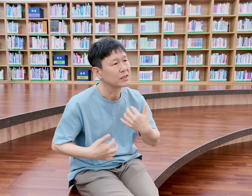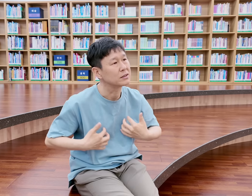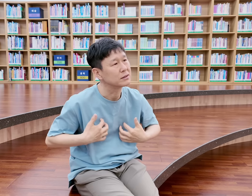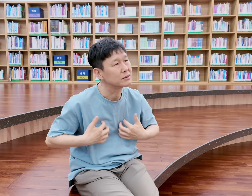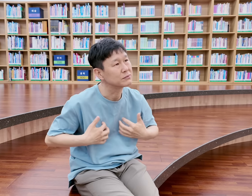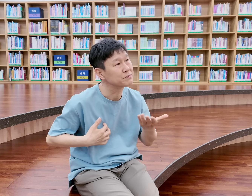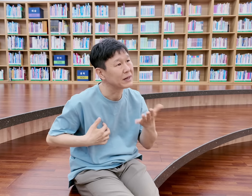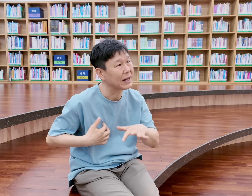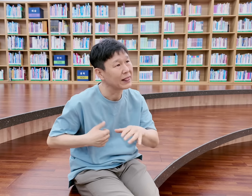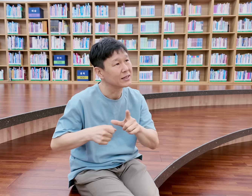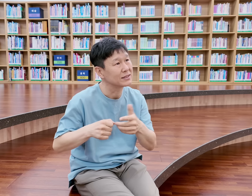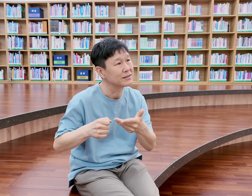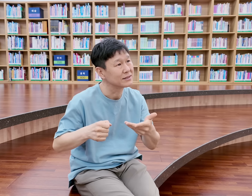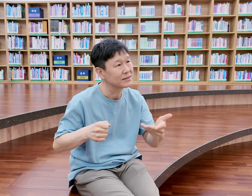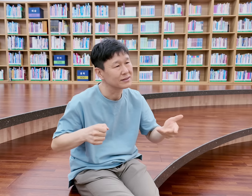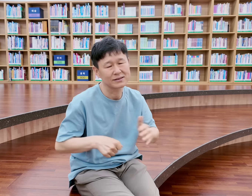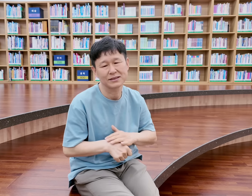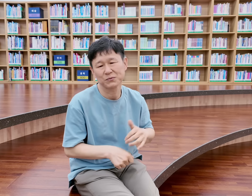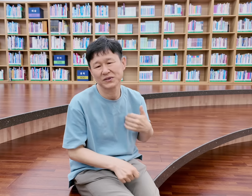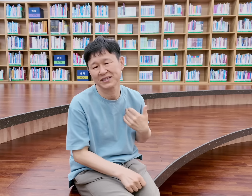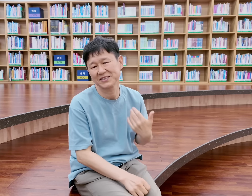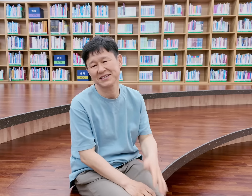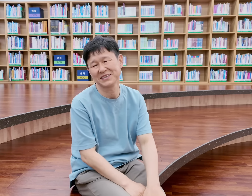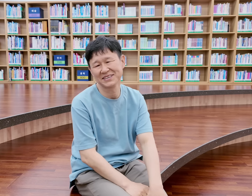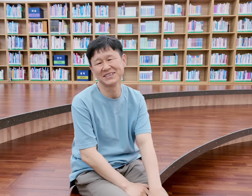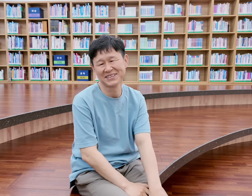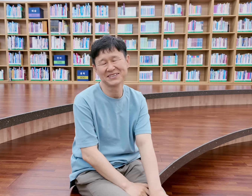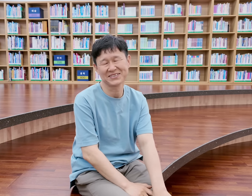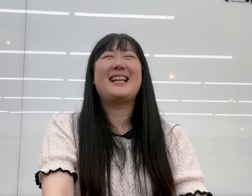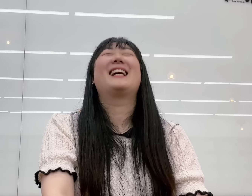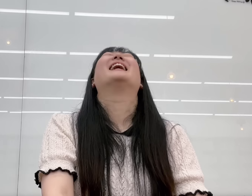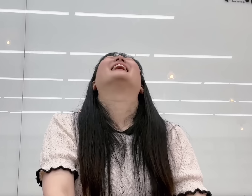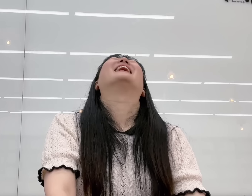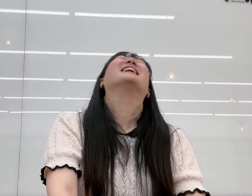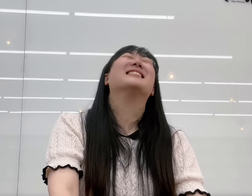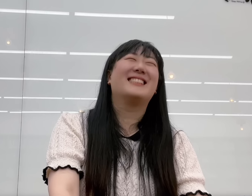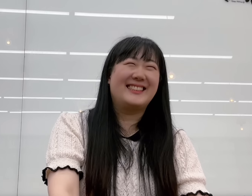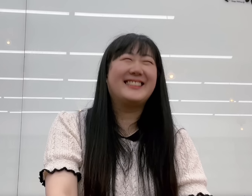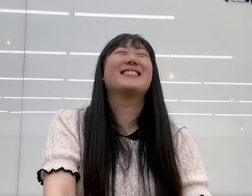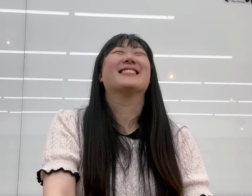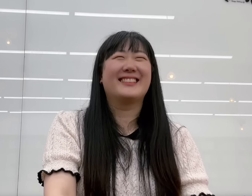The work itself is fun, but I'm not sure about it as time goes by. Hahahahaha...